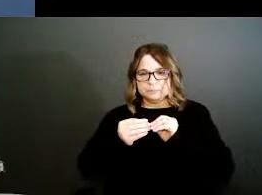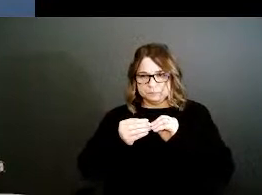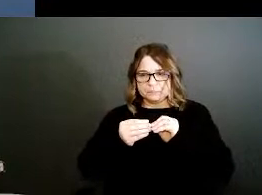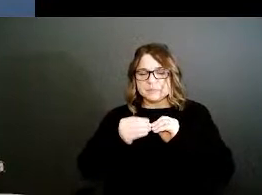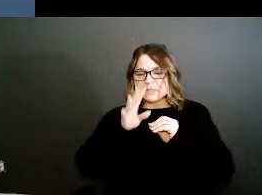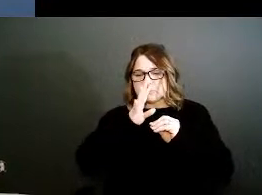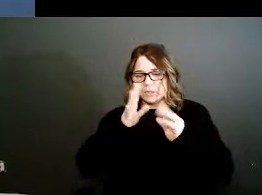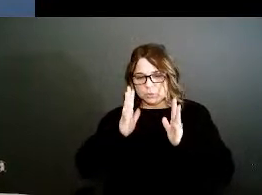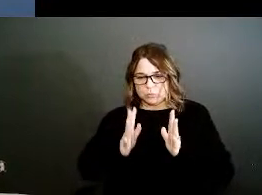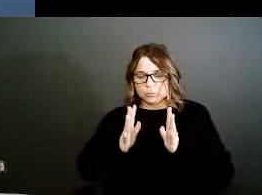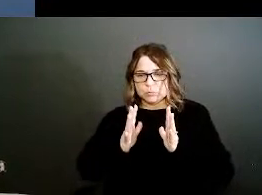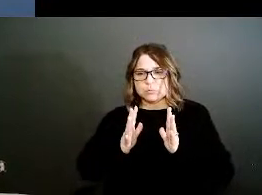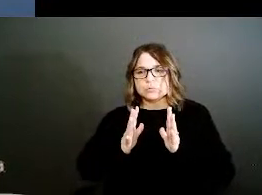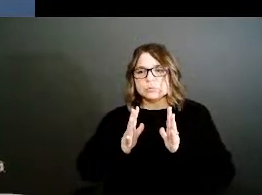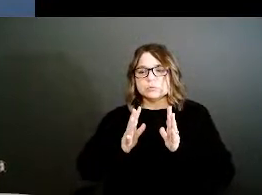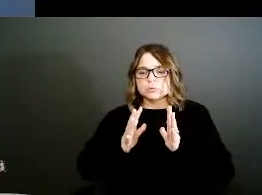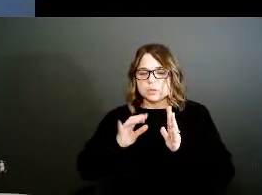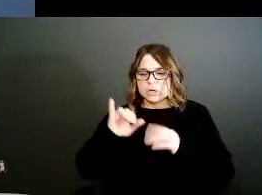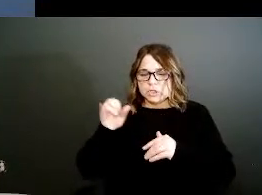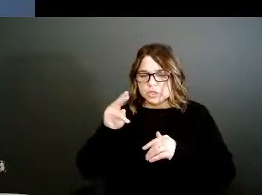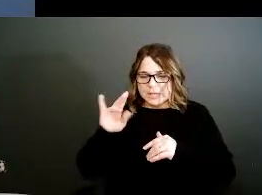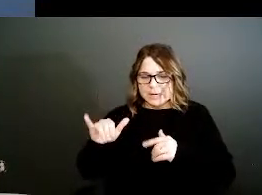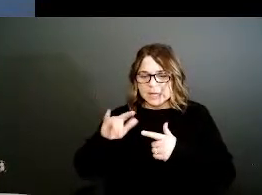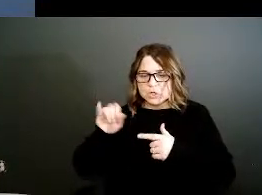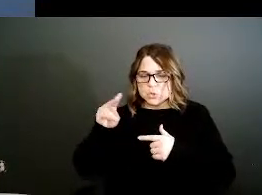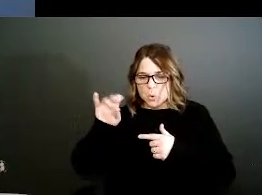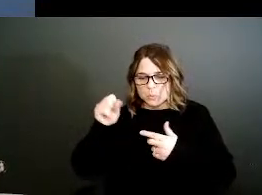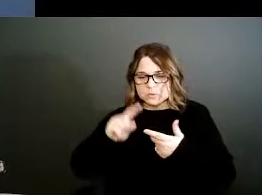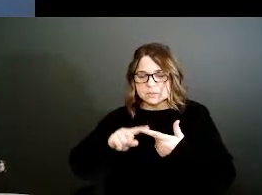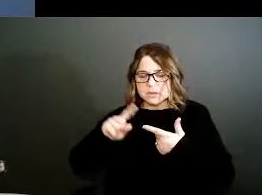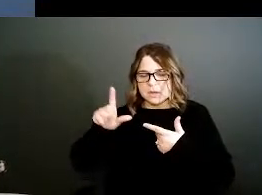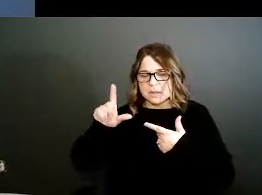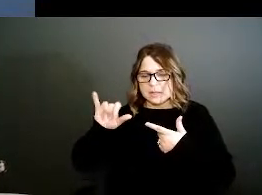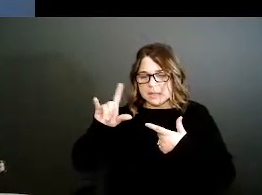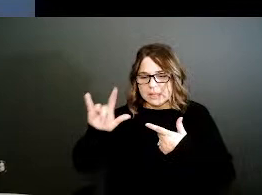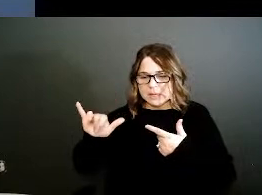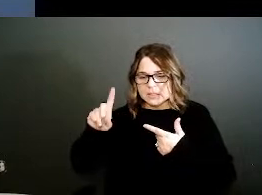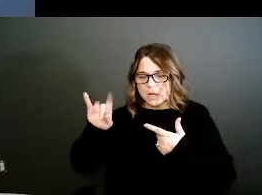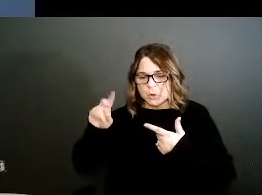AND DAVE BICKING, STARTING WITH -- WELL, I'LL JUST PAUSE AND MAKE SURE -- WE HAD MISSED OLIVIA SPARKS.